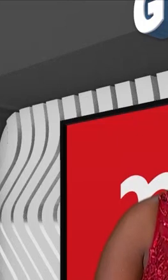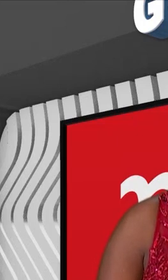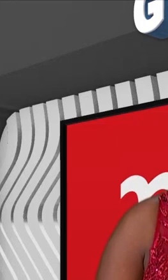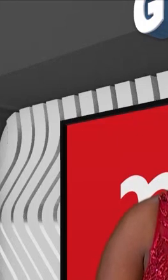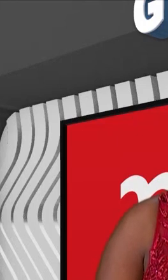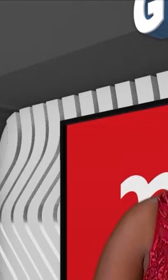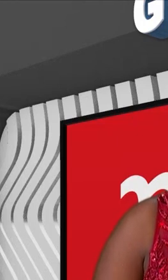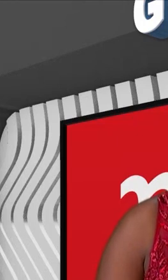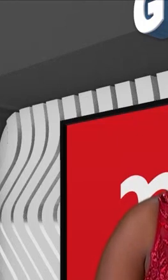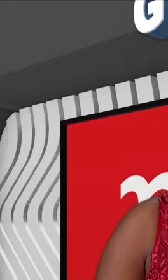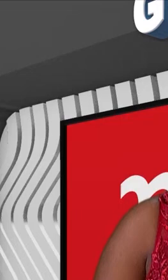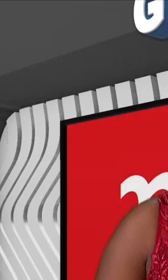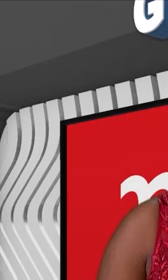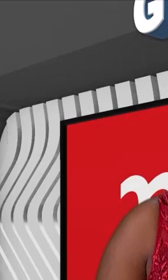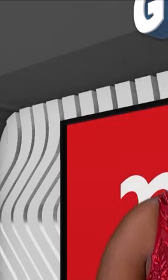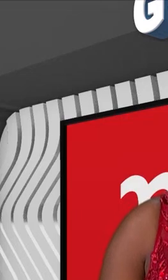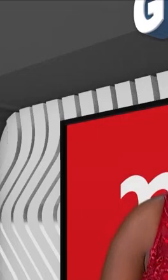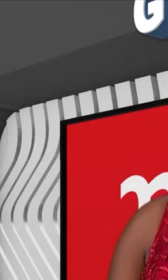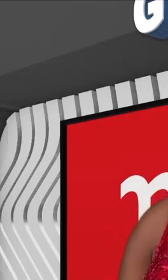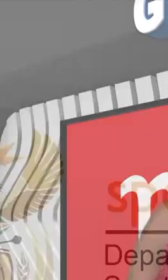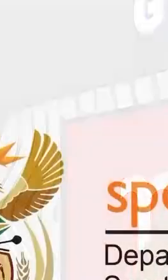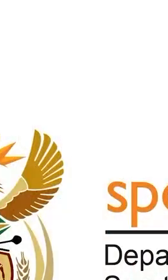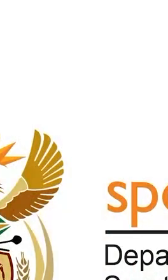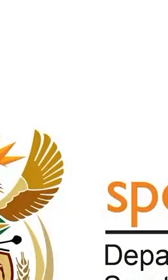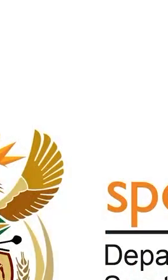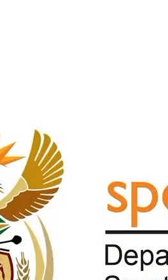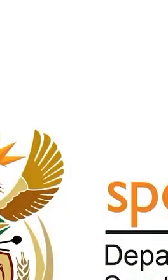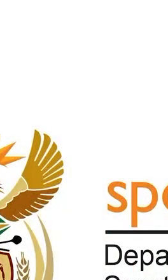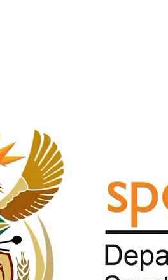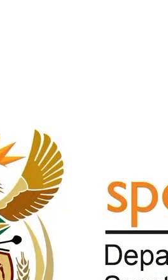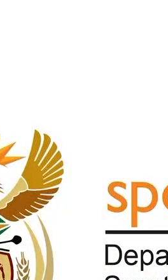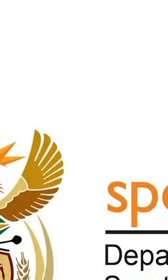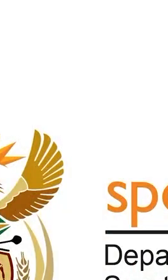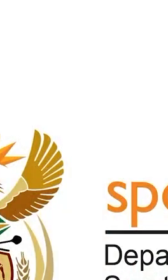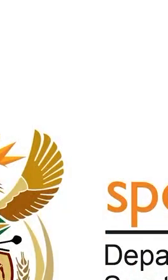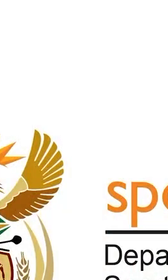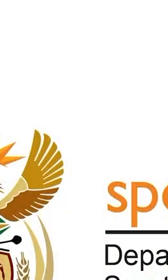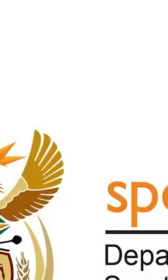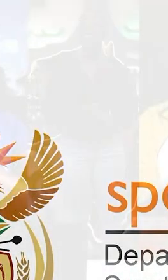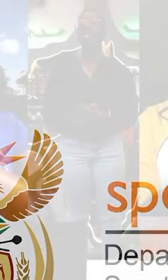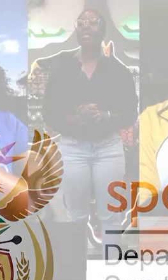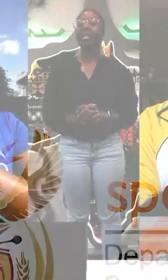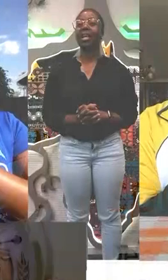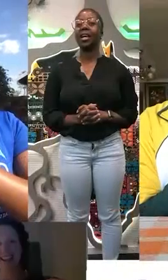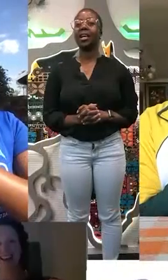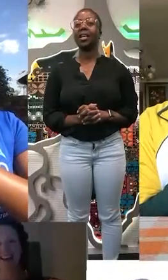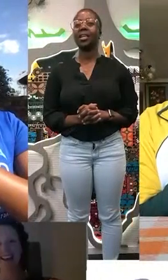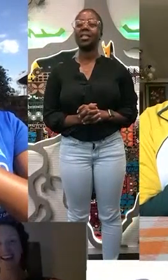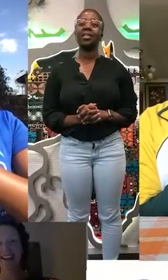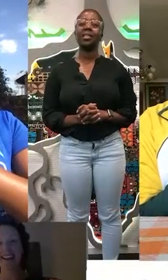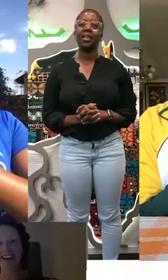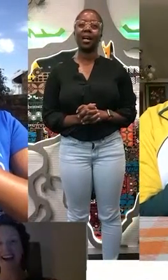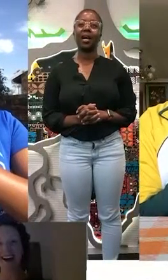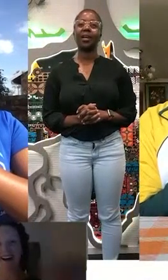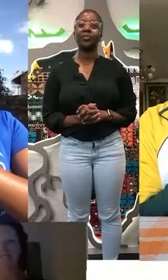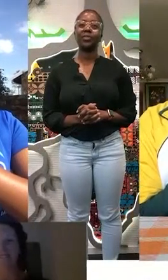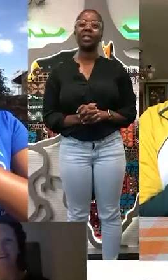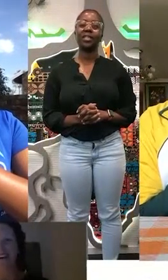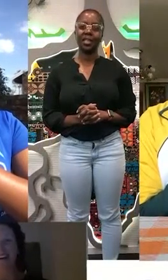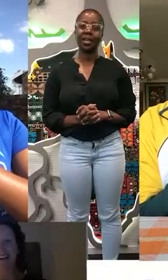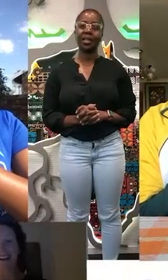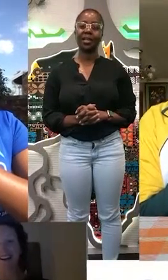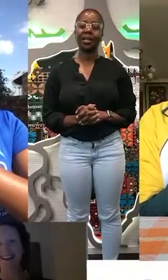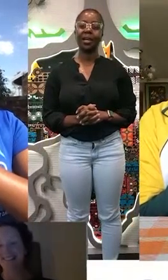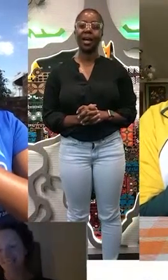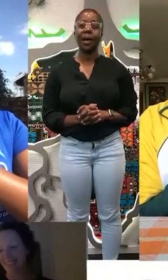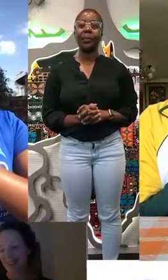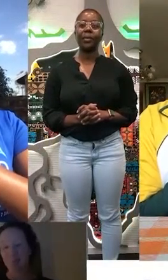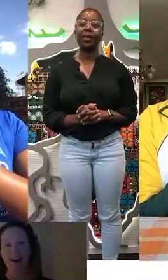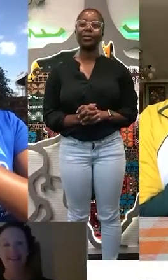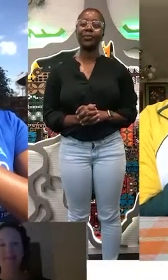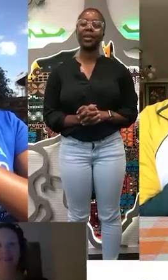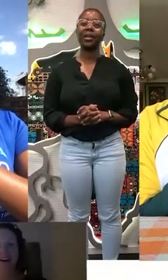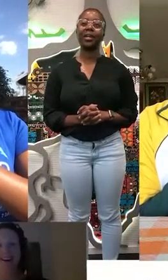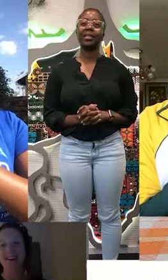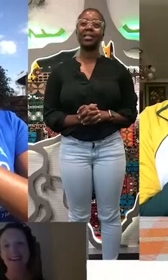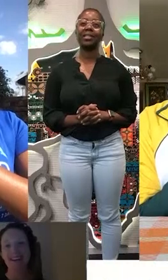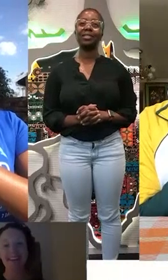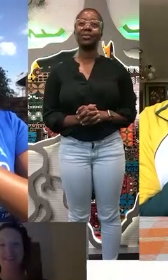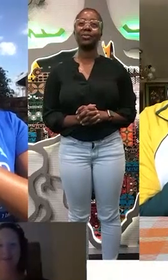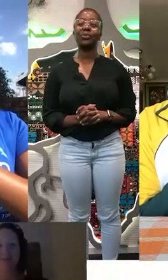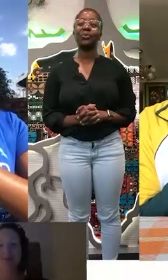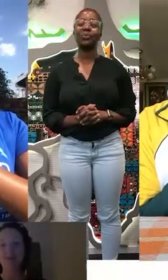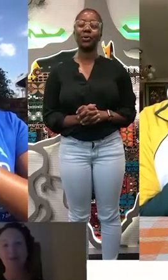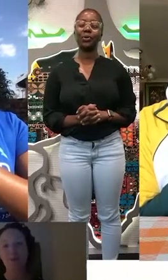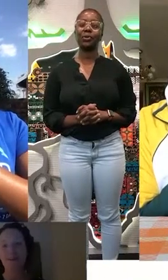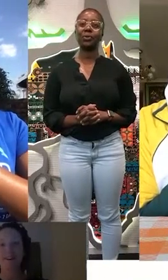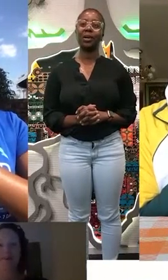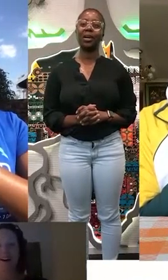event and that is quest naidu